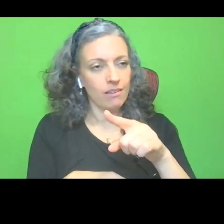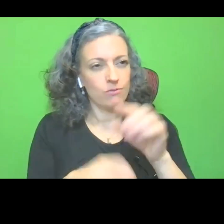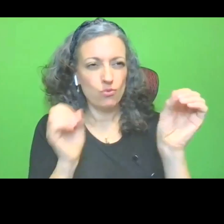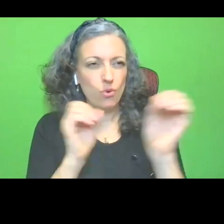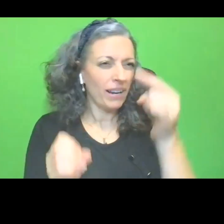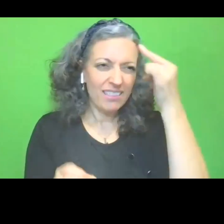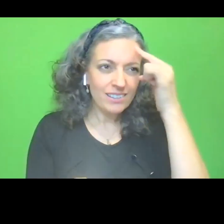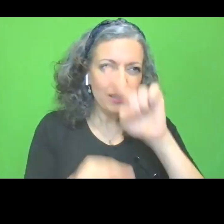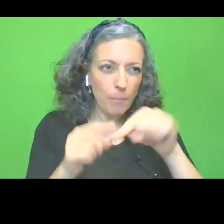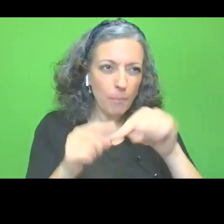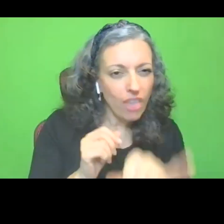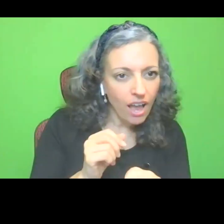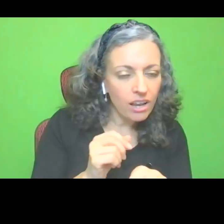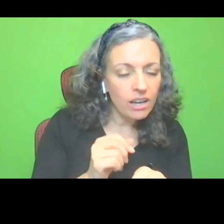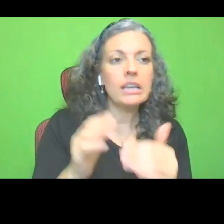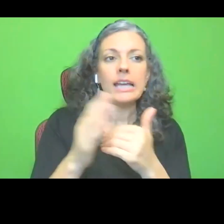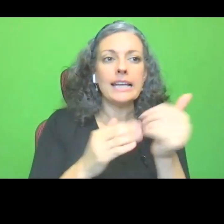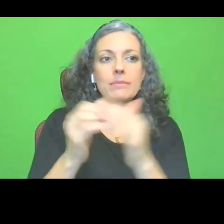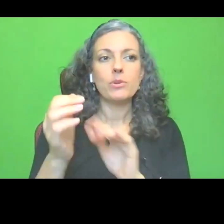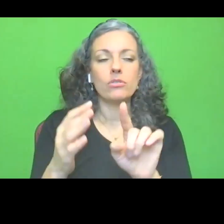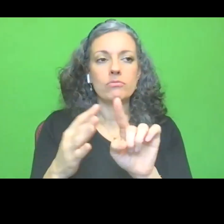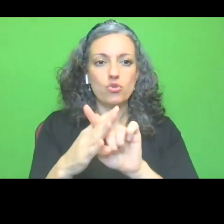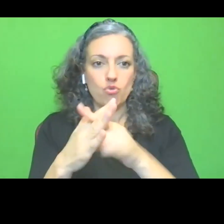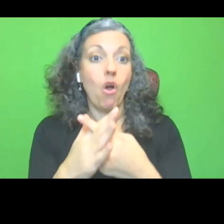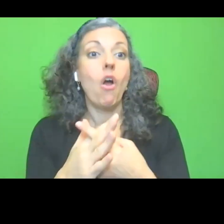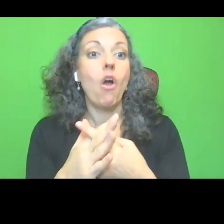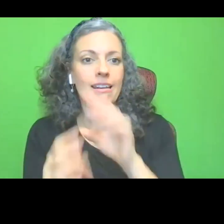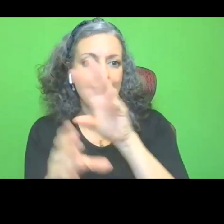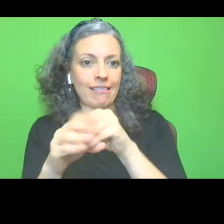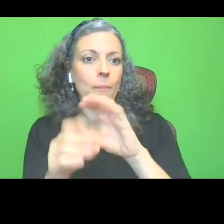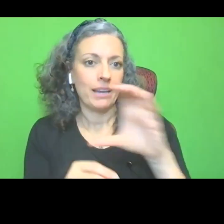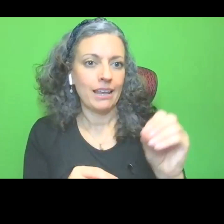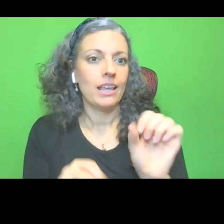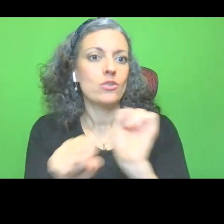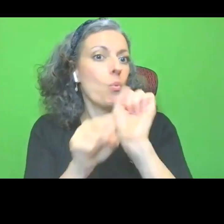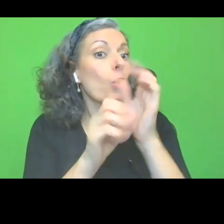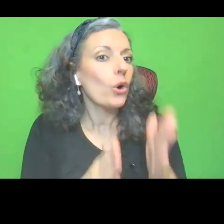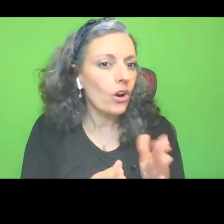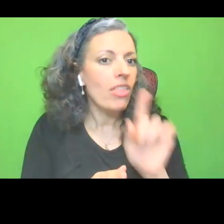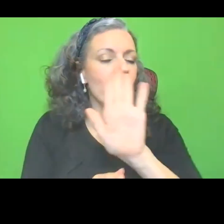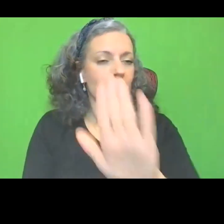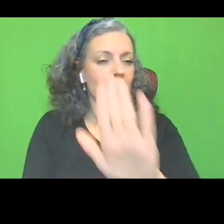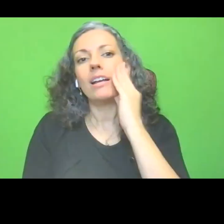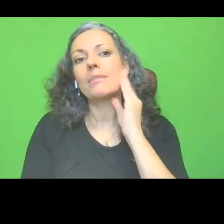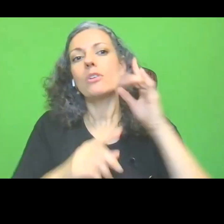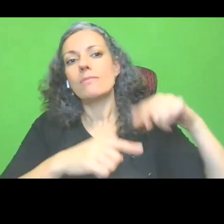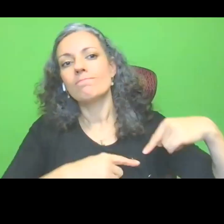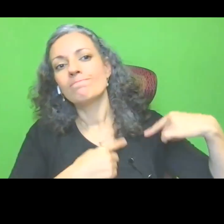It's built in from the beginning when someone arrives as an employee, it's their experience throughout the duration of the employment.